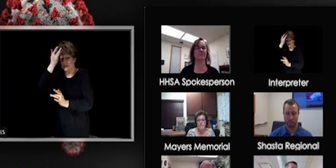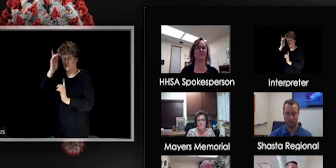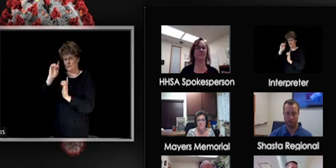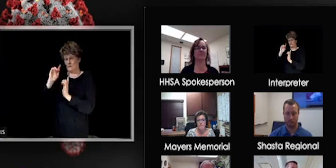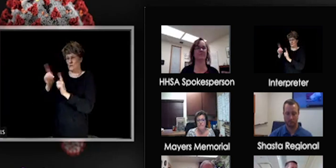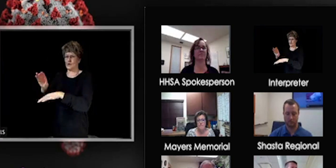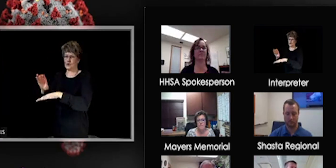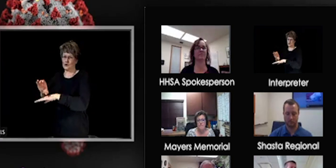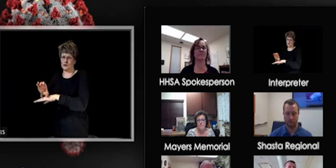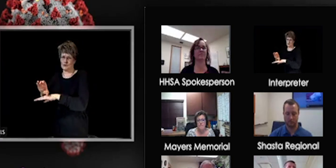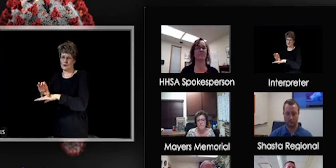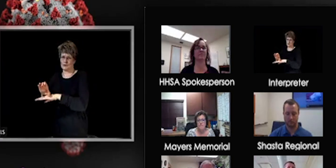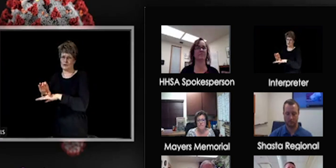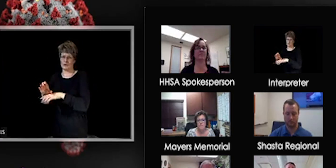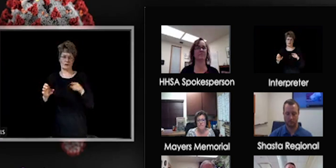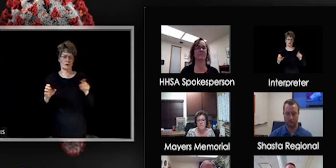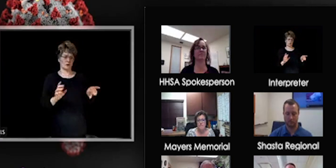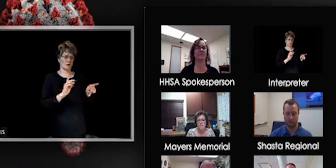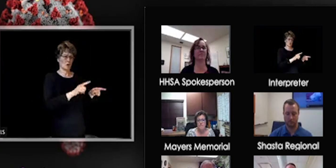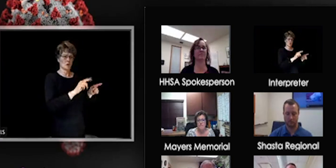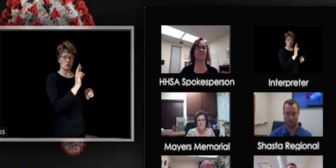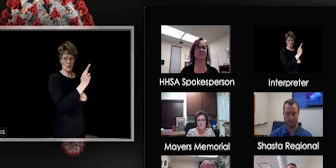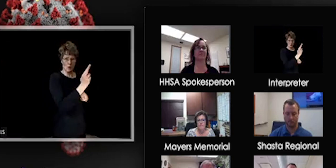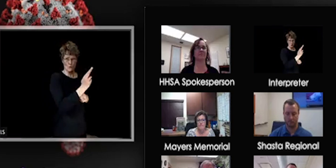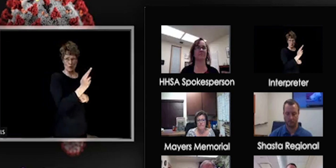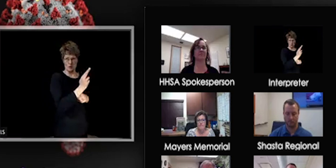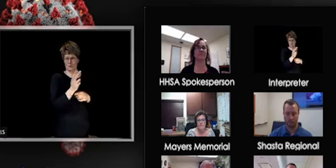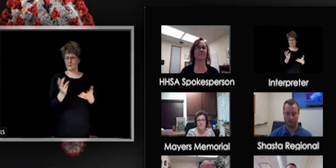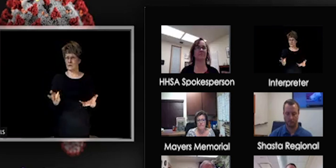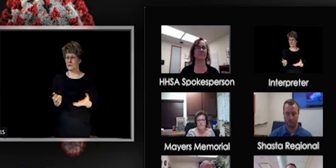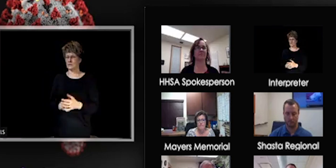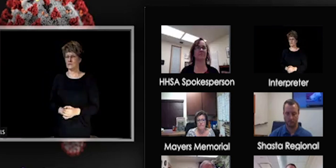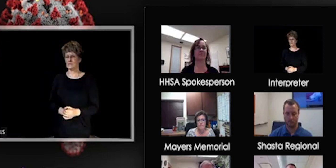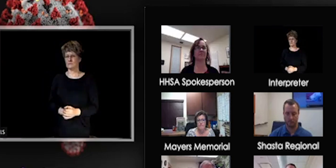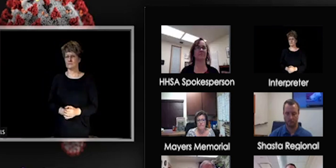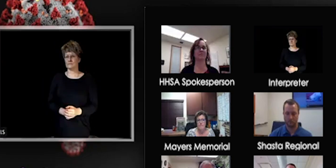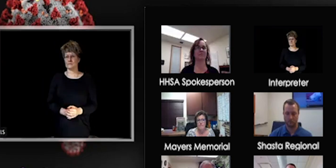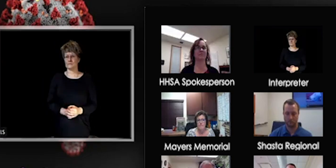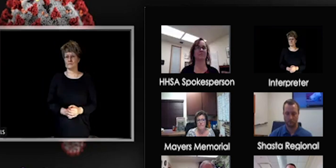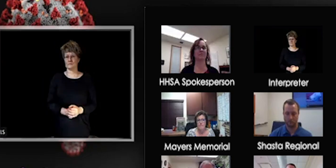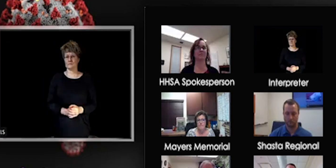difference there where it sounds like we wouldn’t be able to do that or is it just that we don’t